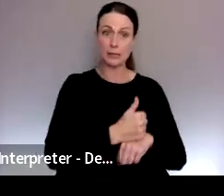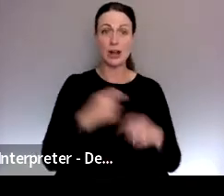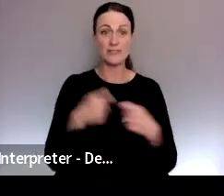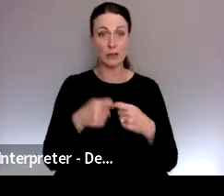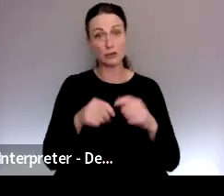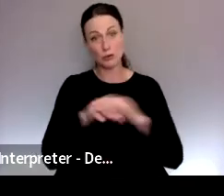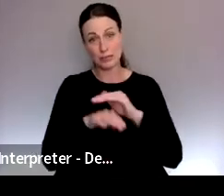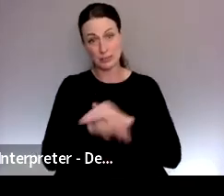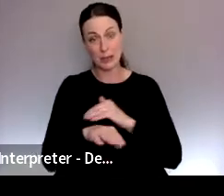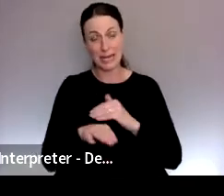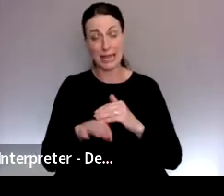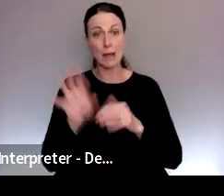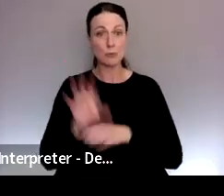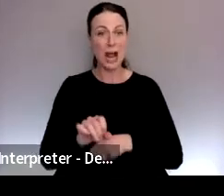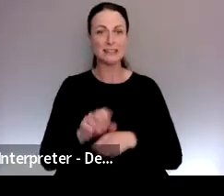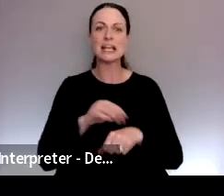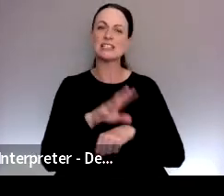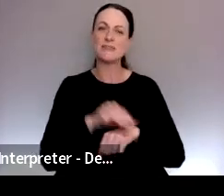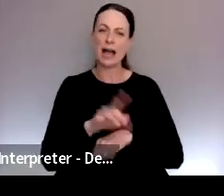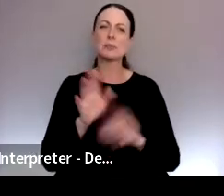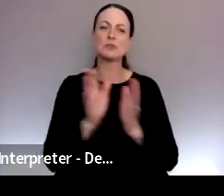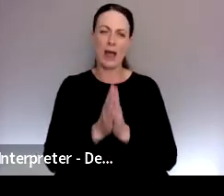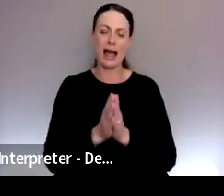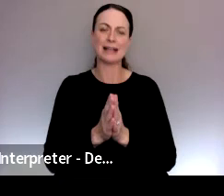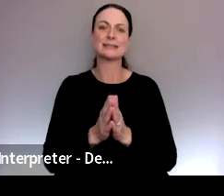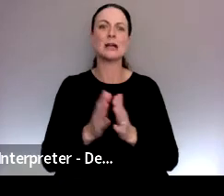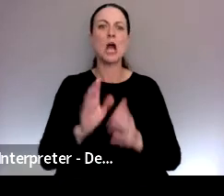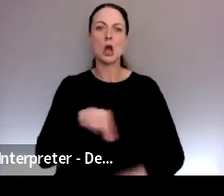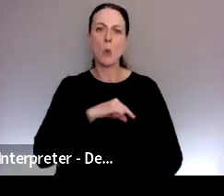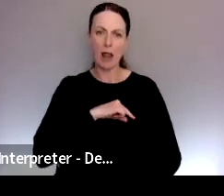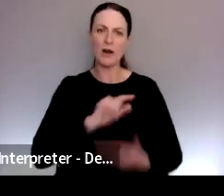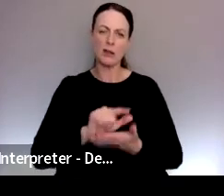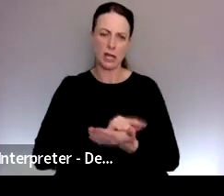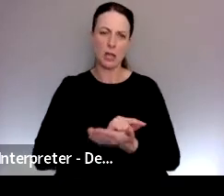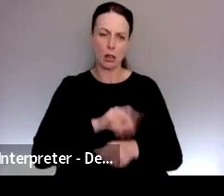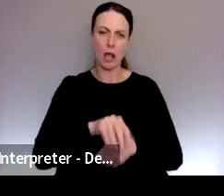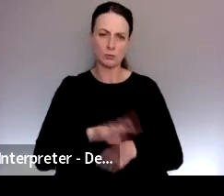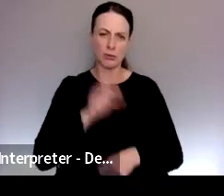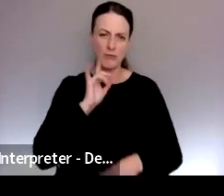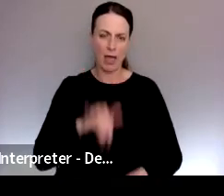of digital accessibility practices, it's advisable to seek the advice of qualified legal counsel.